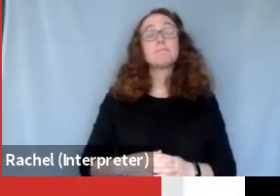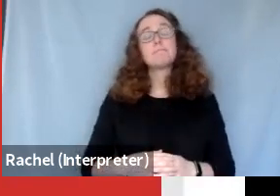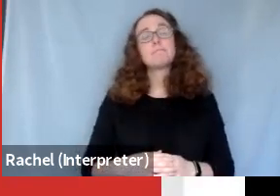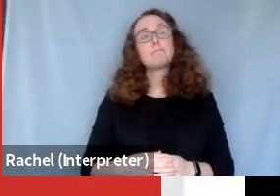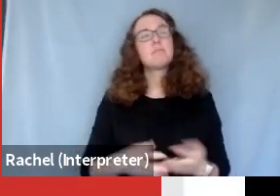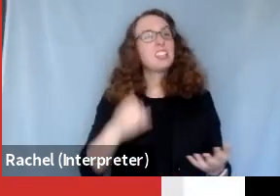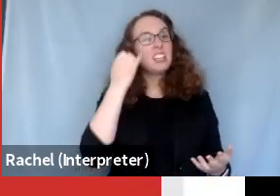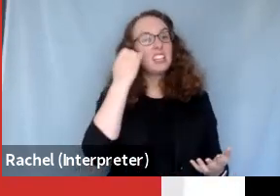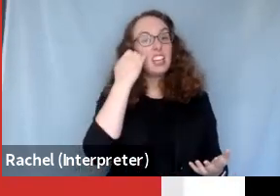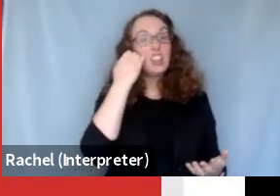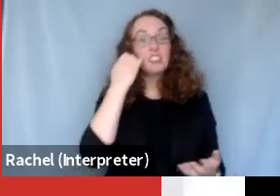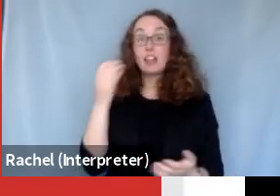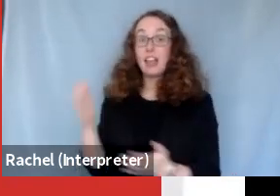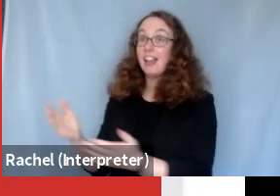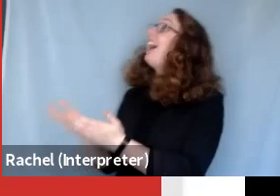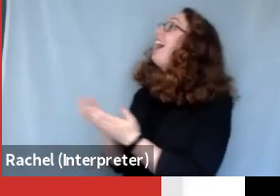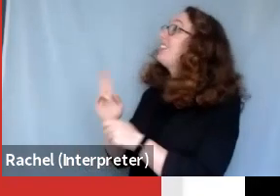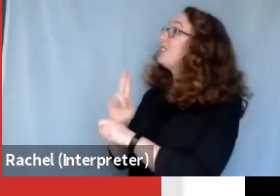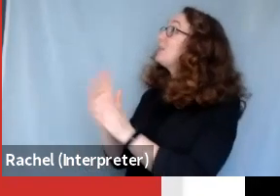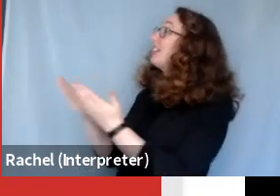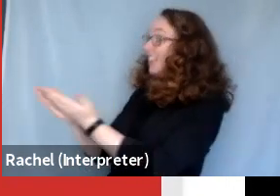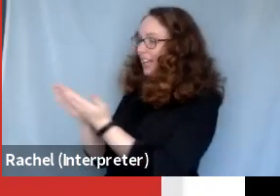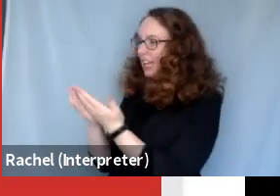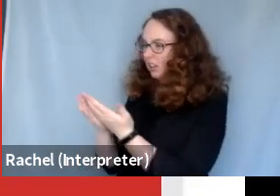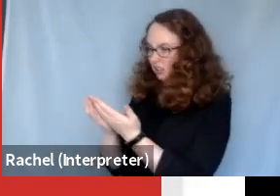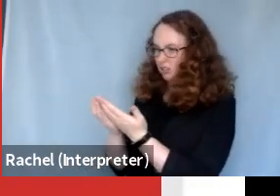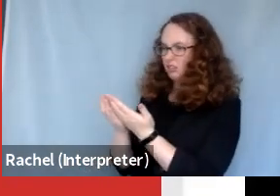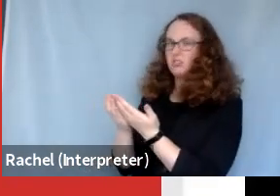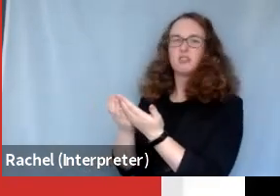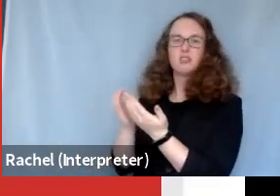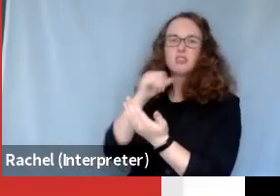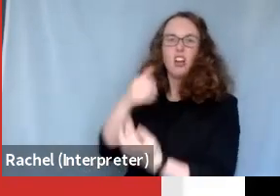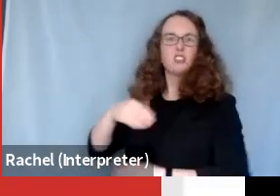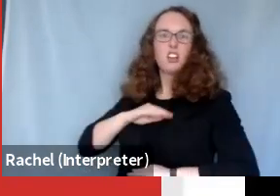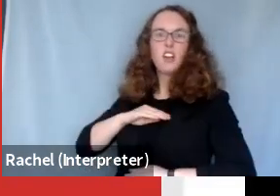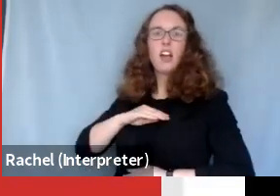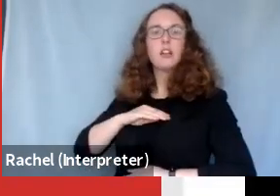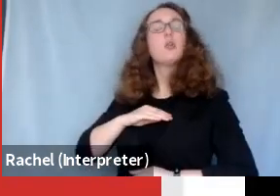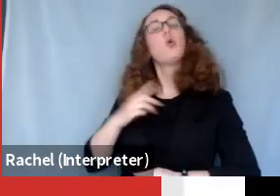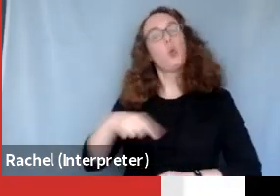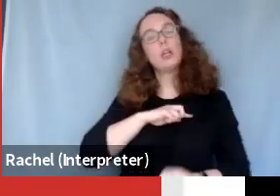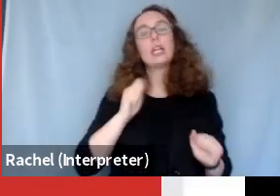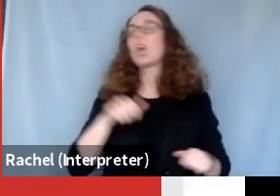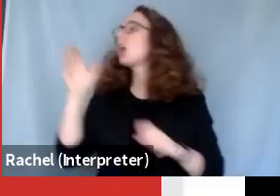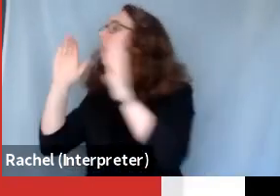whatever reason whatever used book if you get something online again we'll go back through and get you the best one. And my team